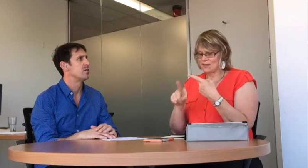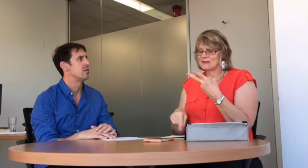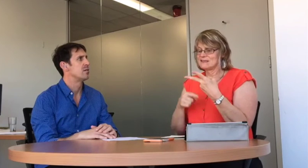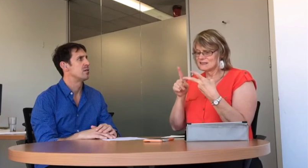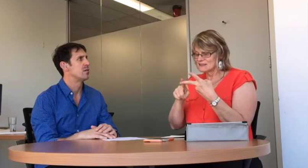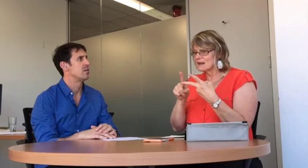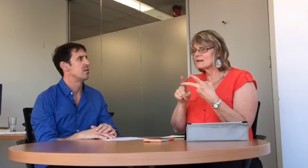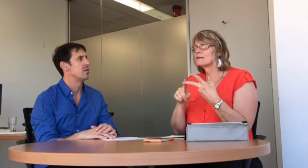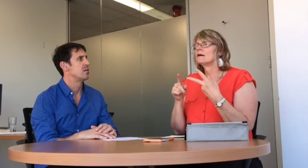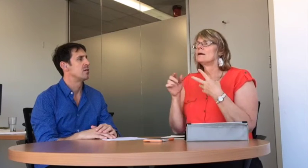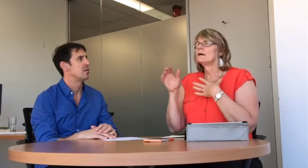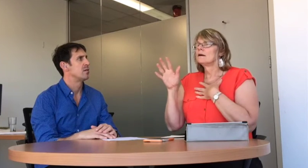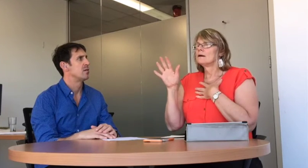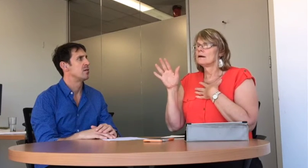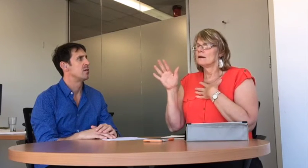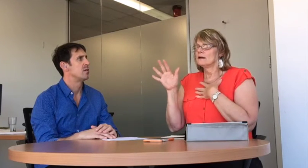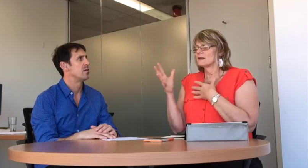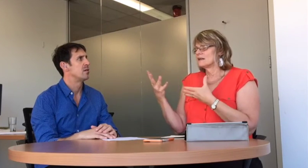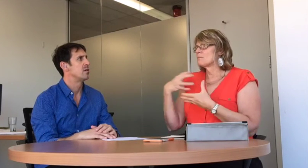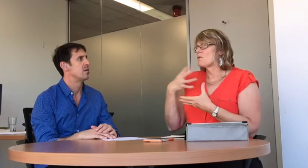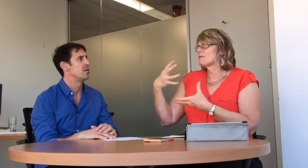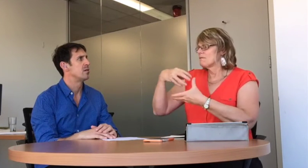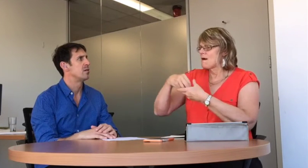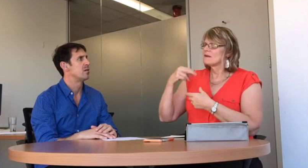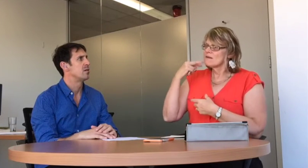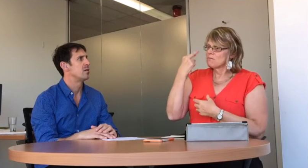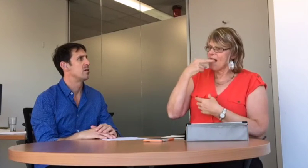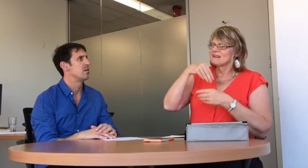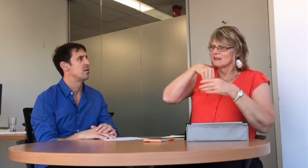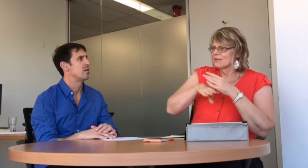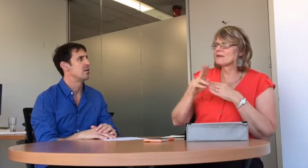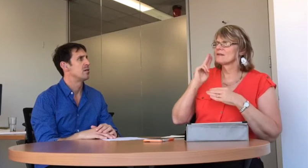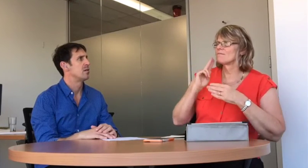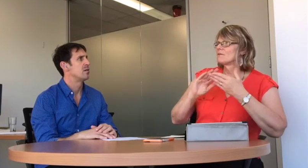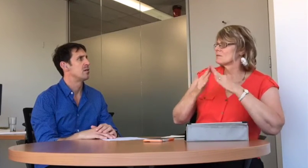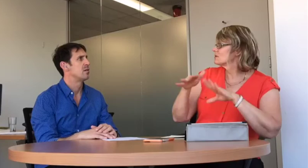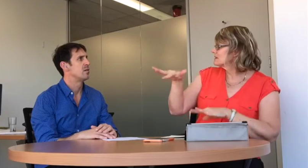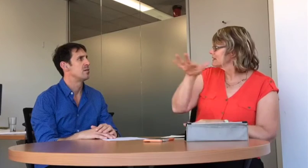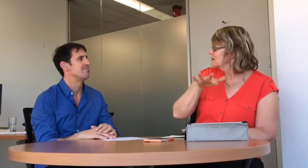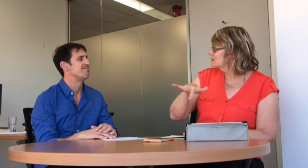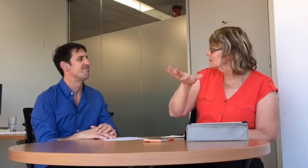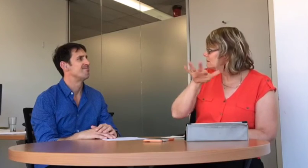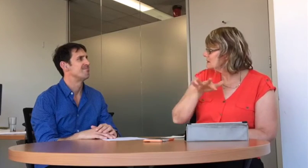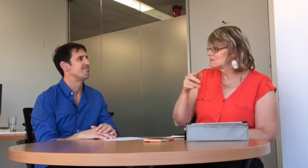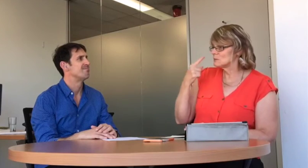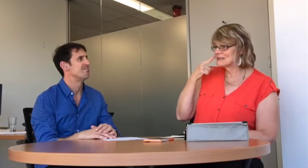about the issues for the deaf-blind community, and also make it easy for deaf-blind people